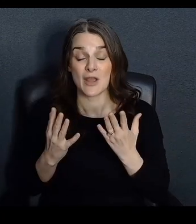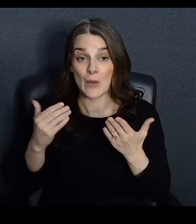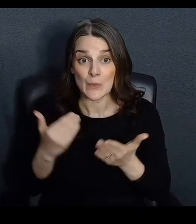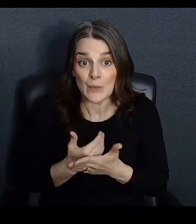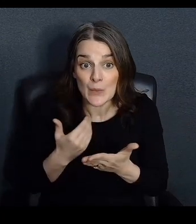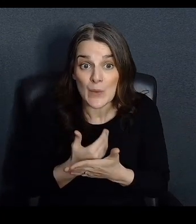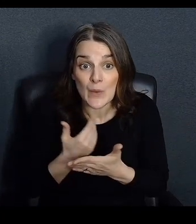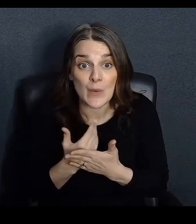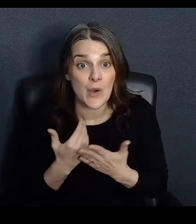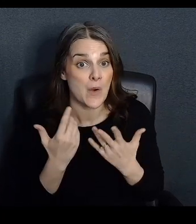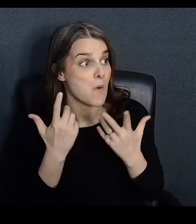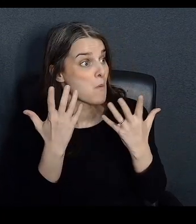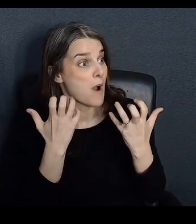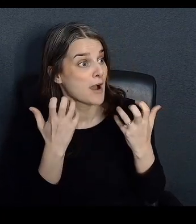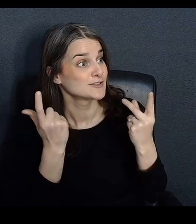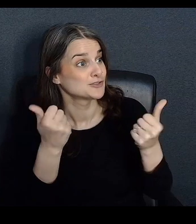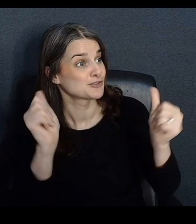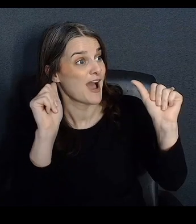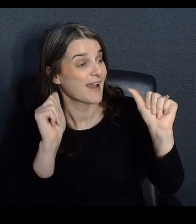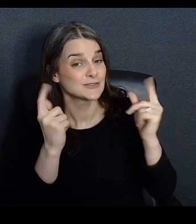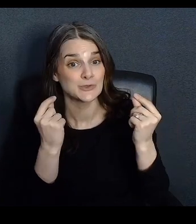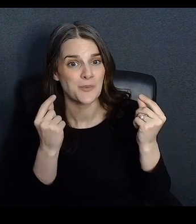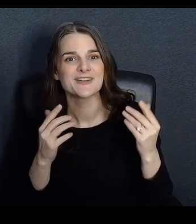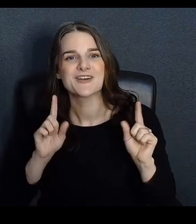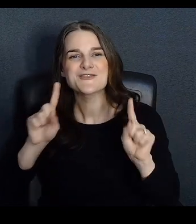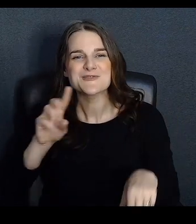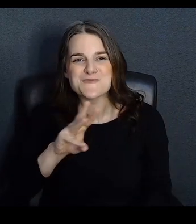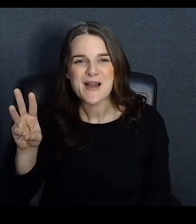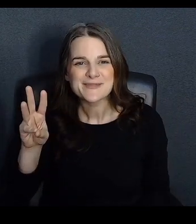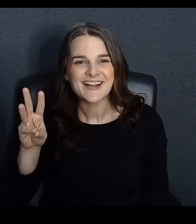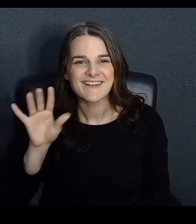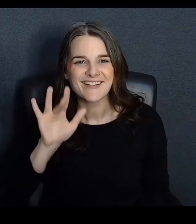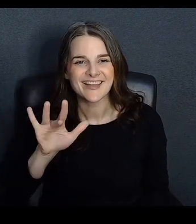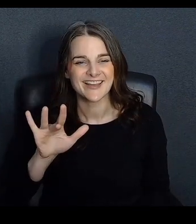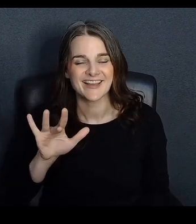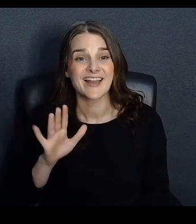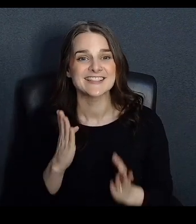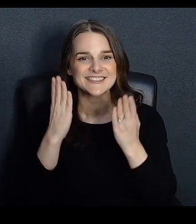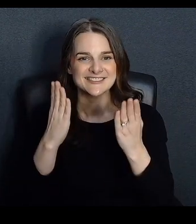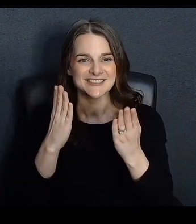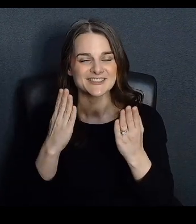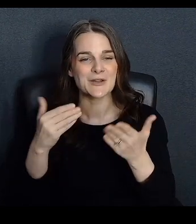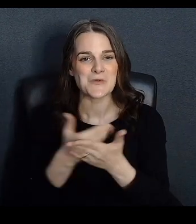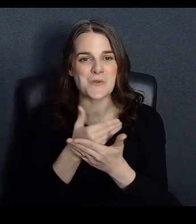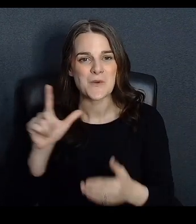would be interested in trying, you can go to our website and click the Suggest A New Library Item button.